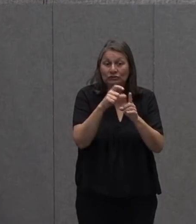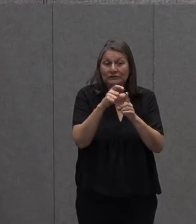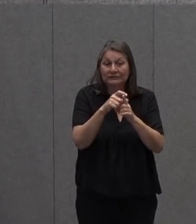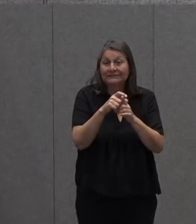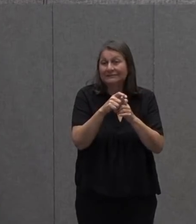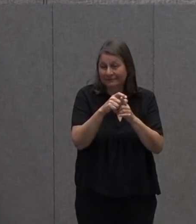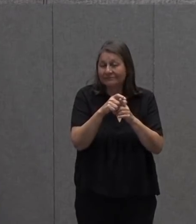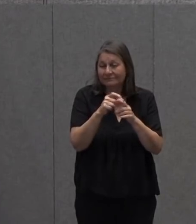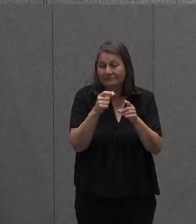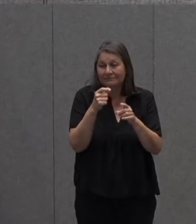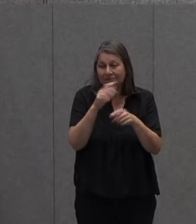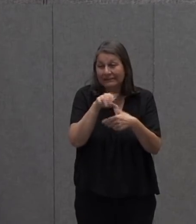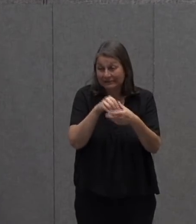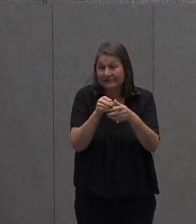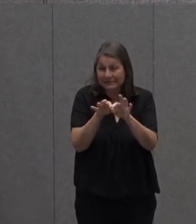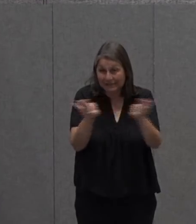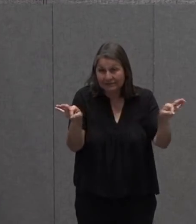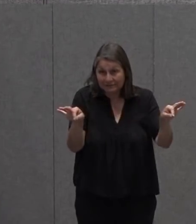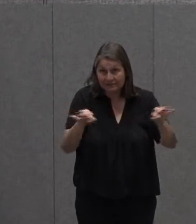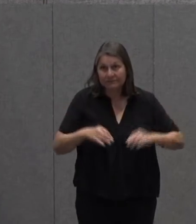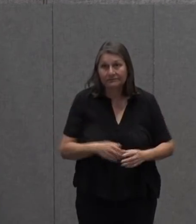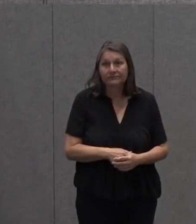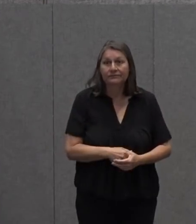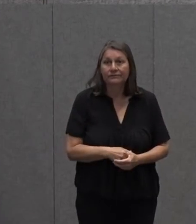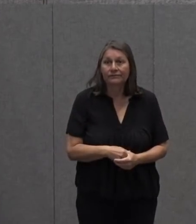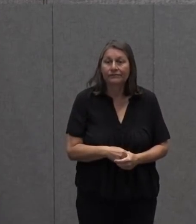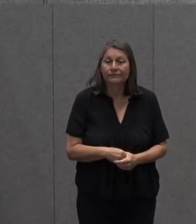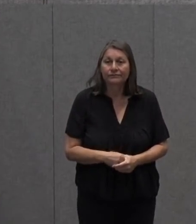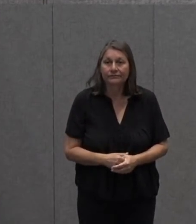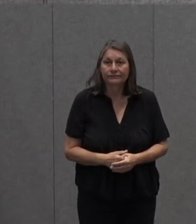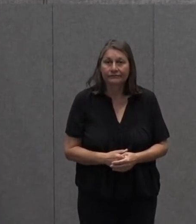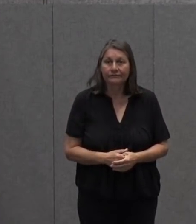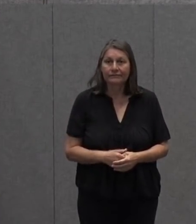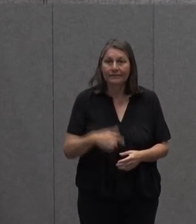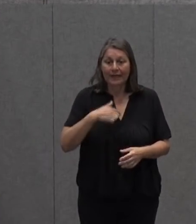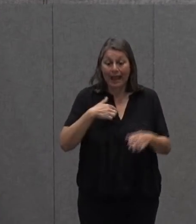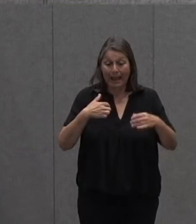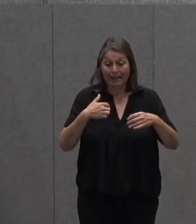Now I made these checker pieces for our game up here.